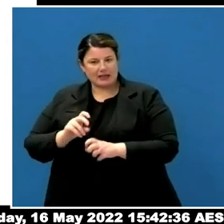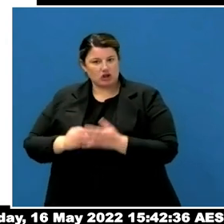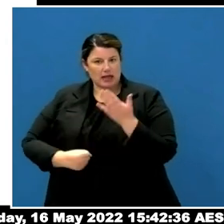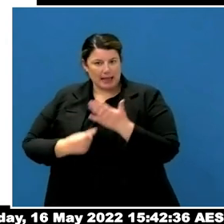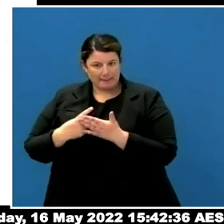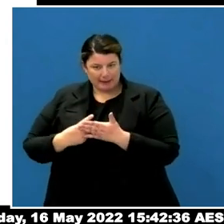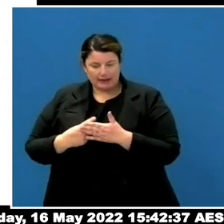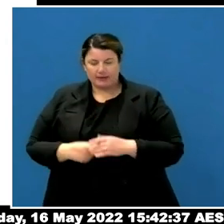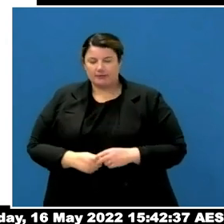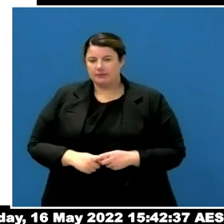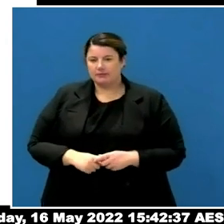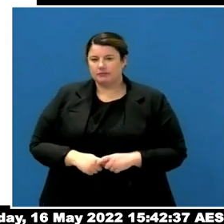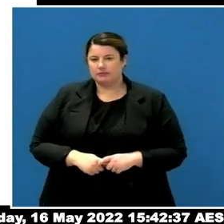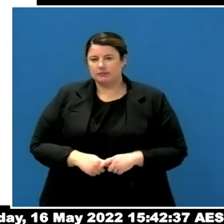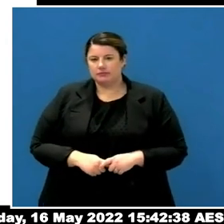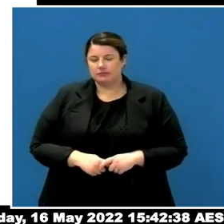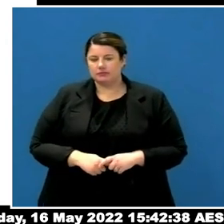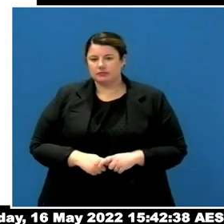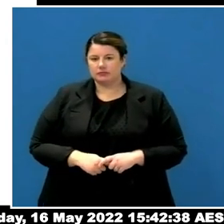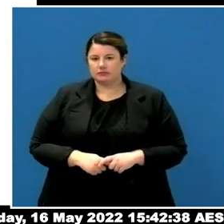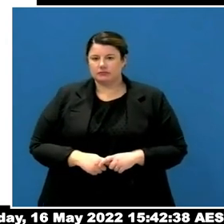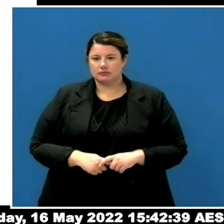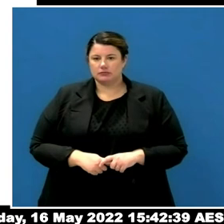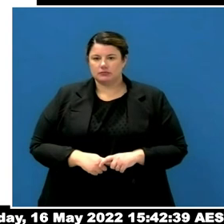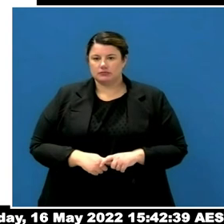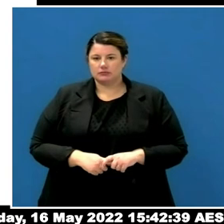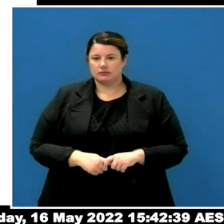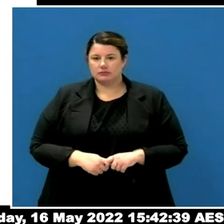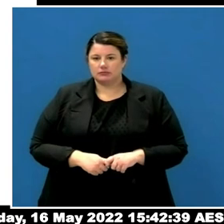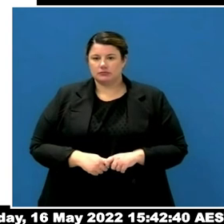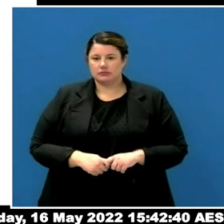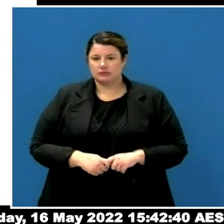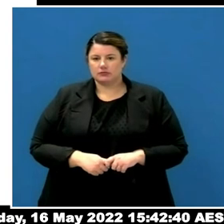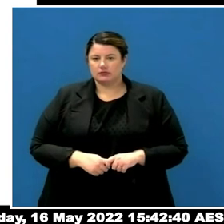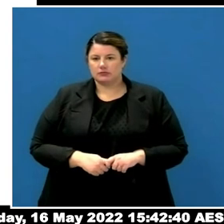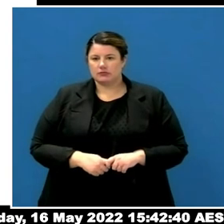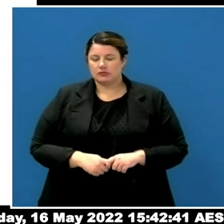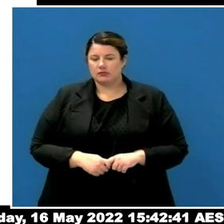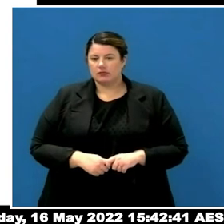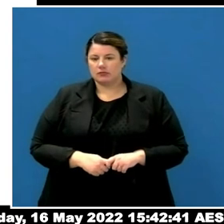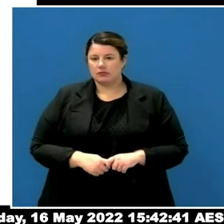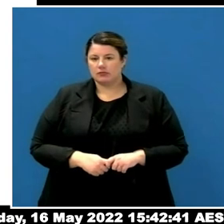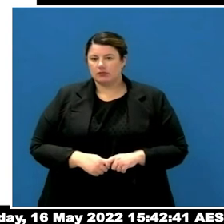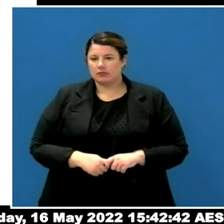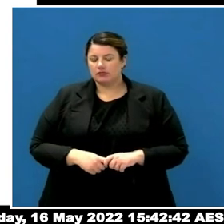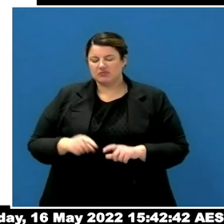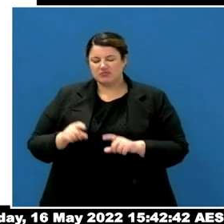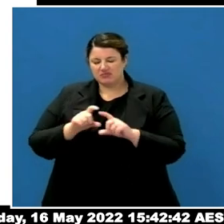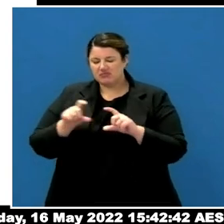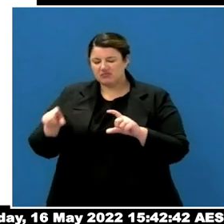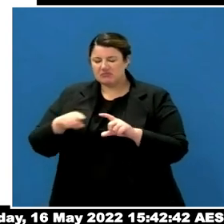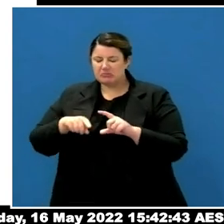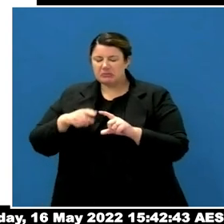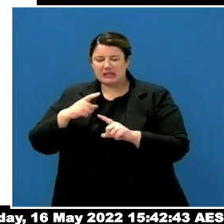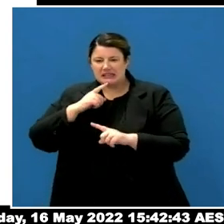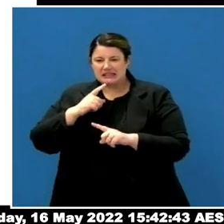They reassure you that at no stage will it affect his placement with Club